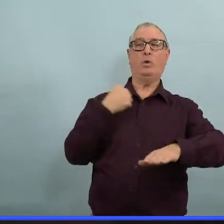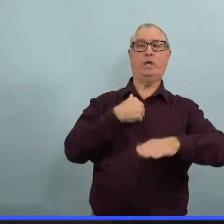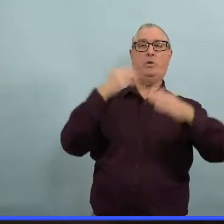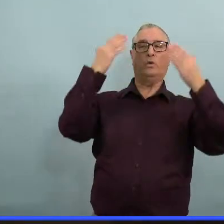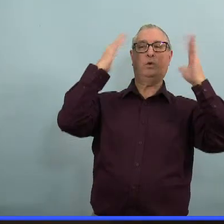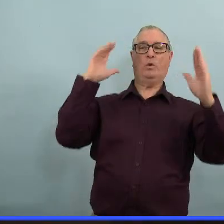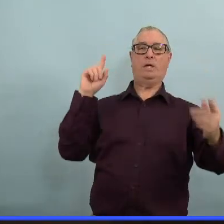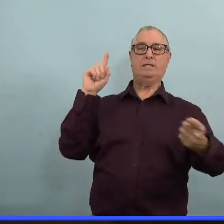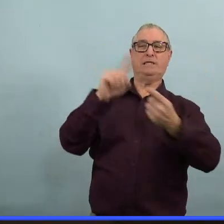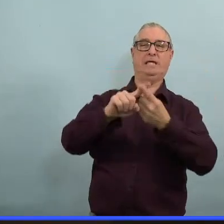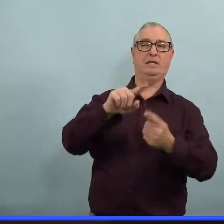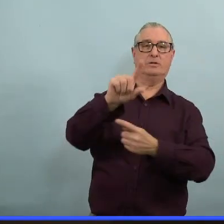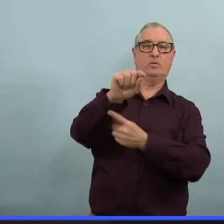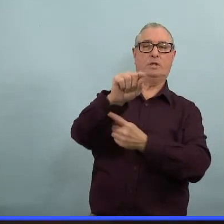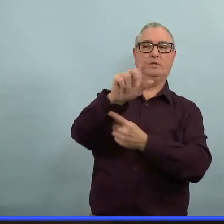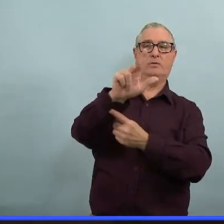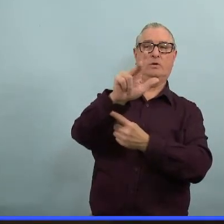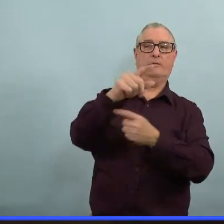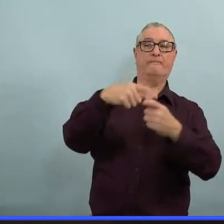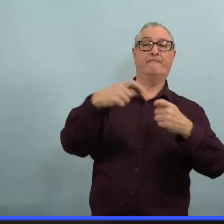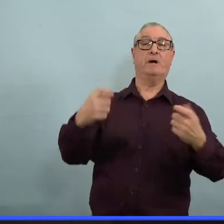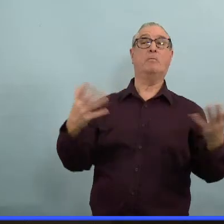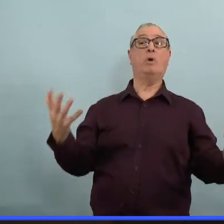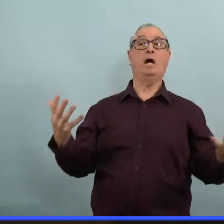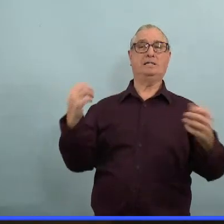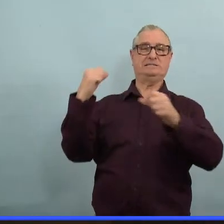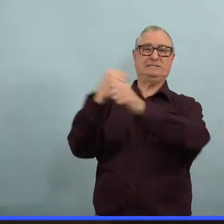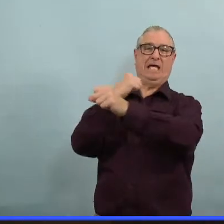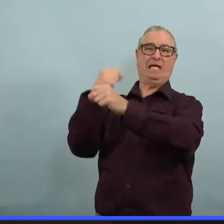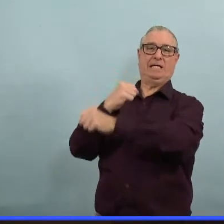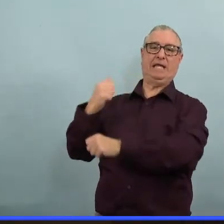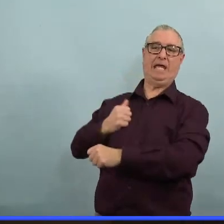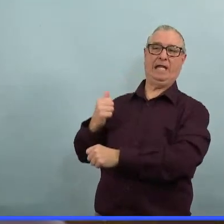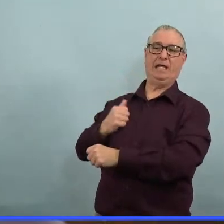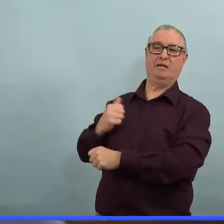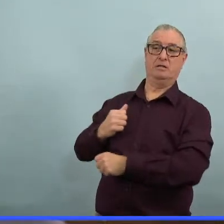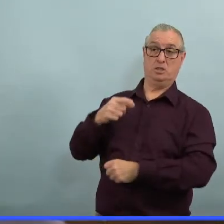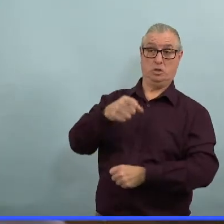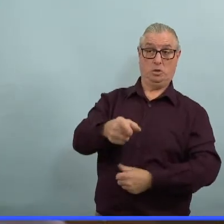approach knowing what that we will see excess death numbers next year well you know what we we